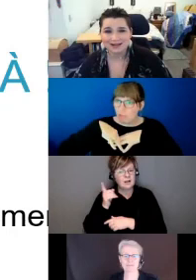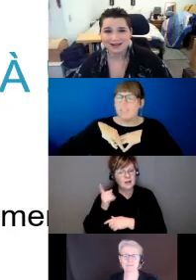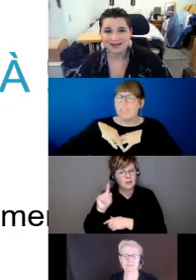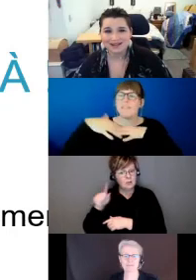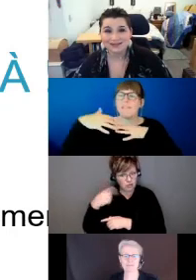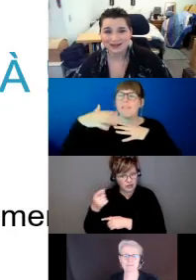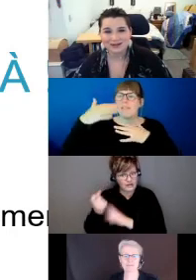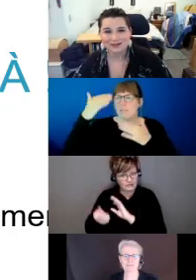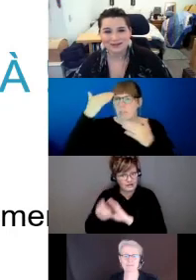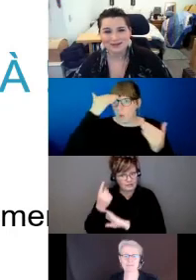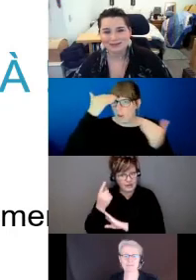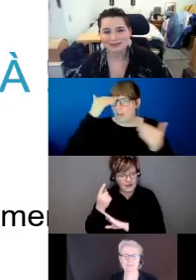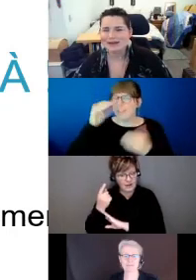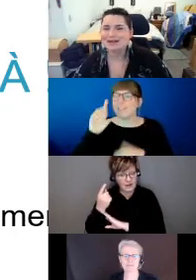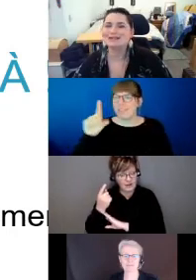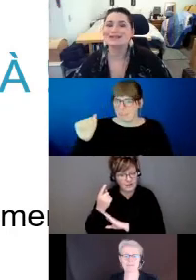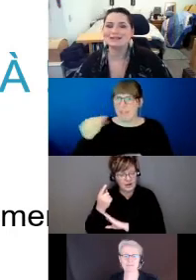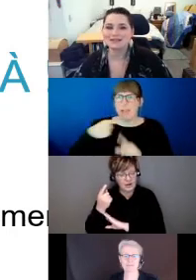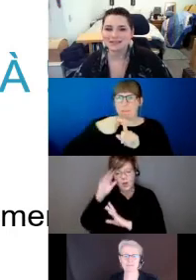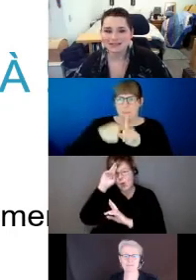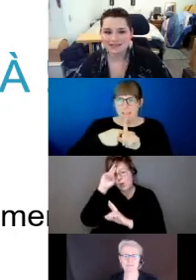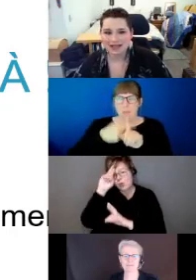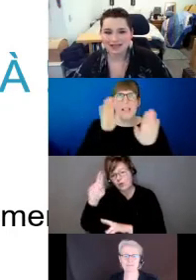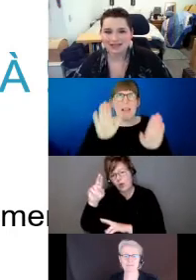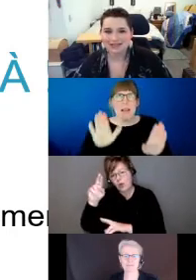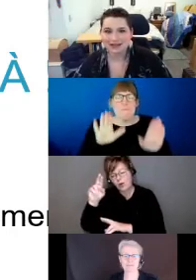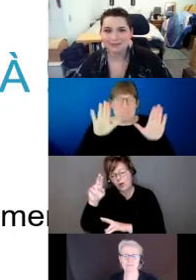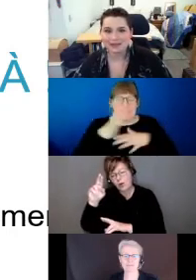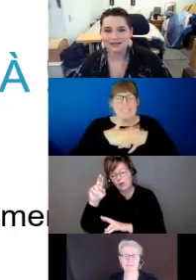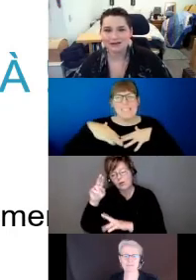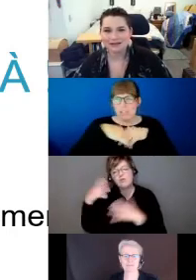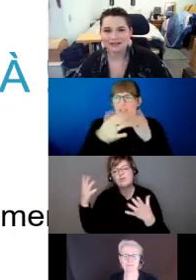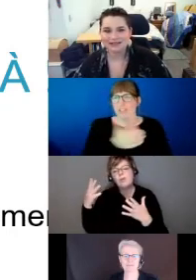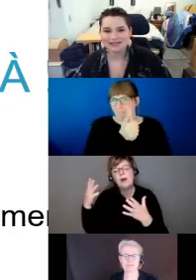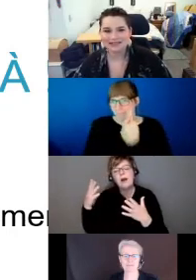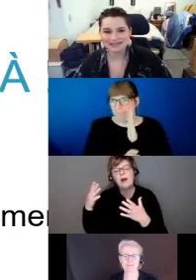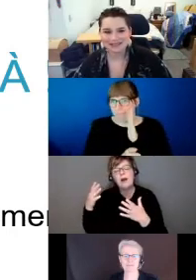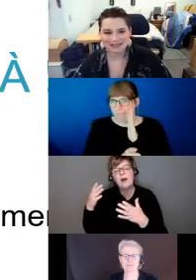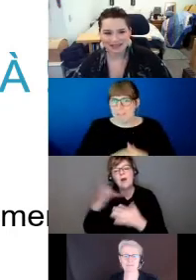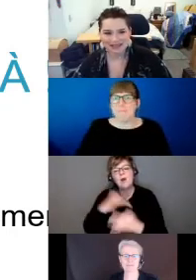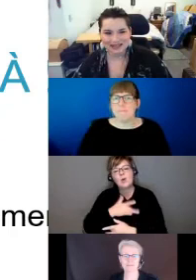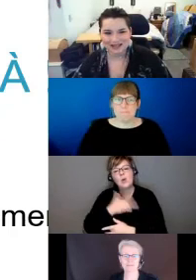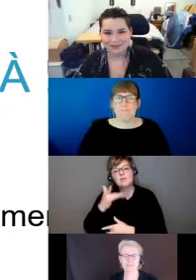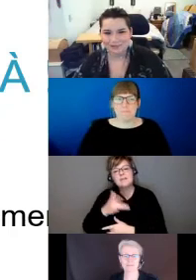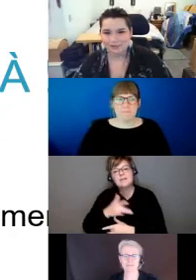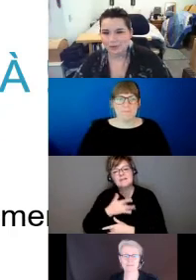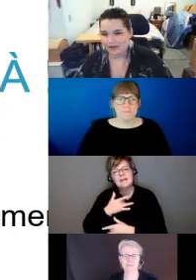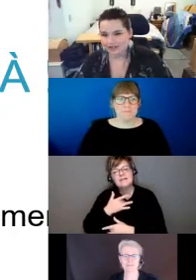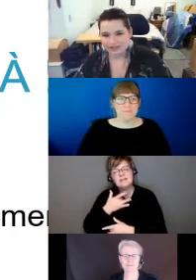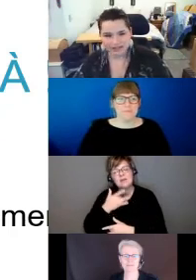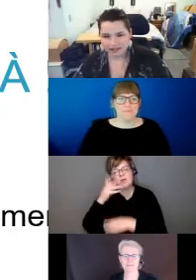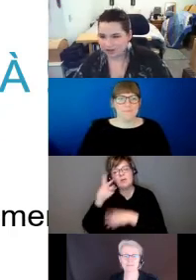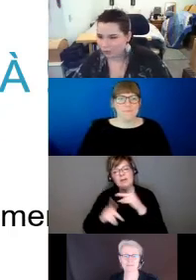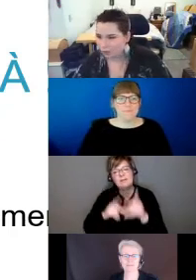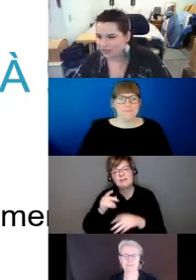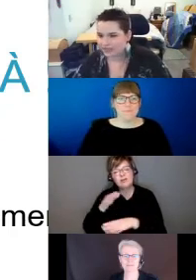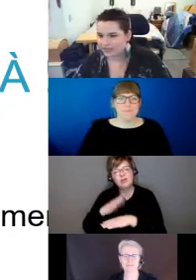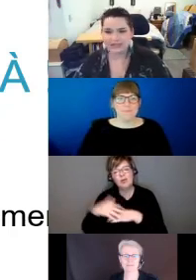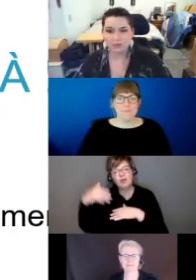SO GET READY FOR SOME AMAZING INDIGENOUS TALENT AND ARTISTS. I JUST HAVE ONE LAST THING, WE'RE